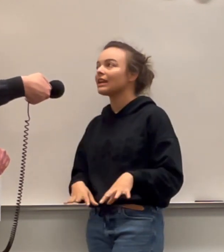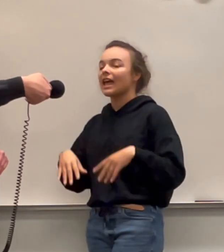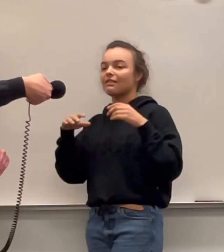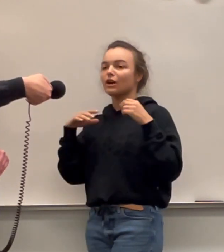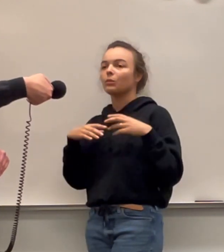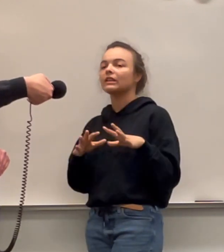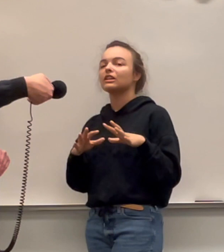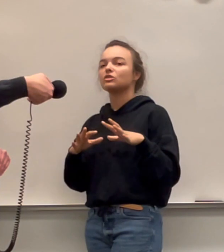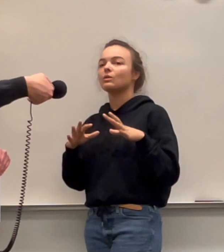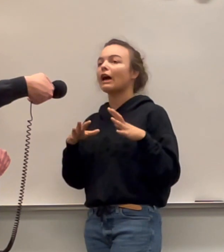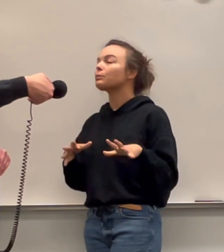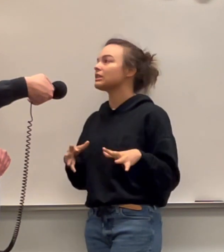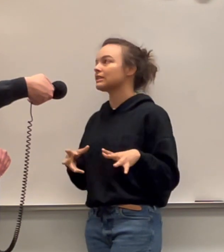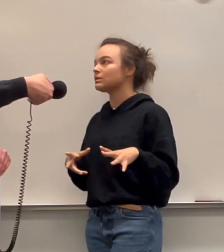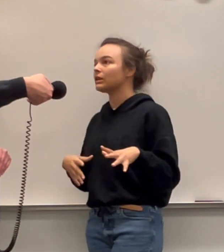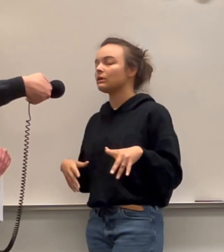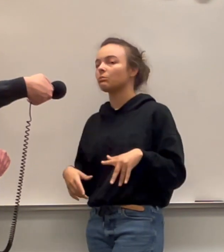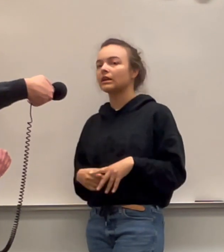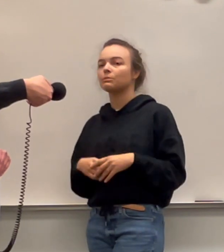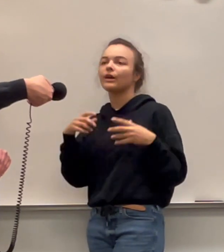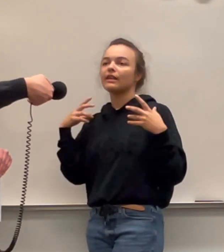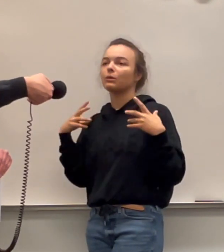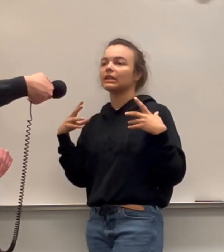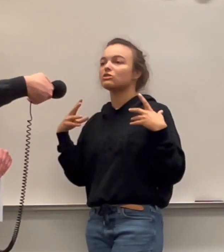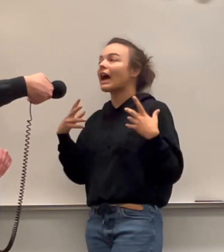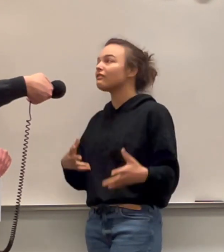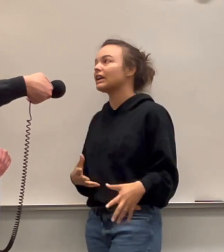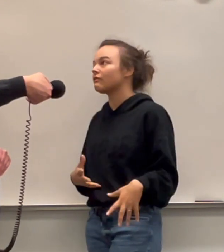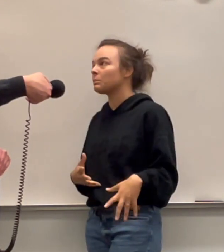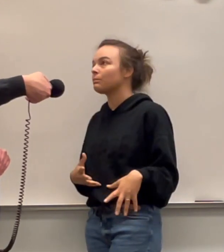and they are willing to help with accessibility when possible and they are willing to advocate for